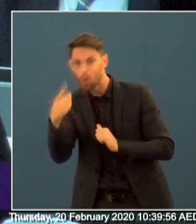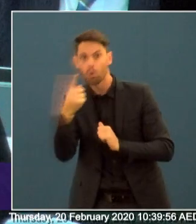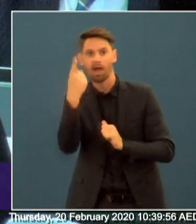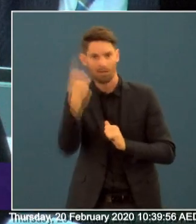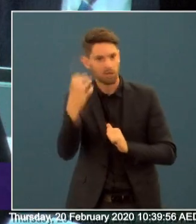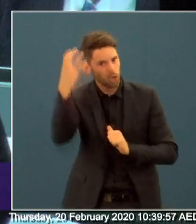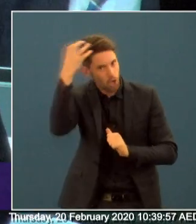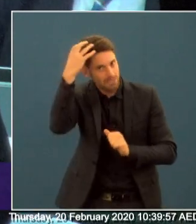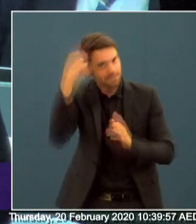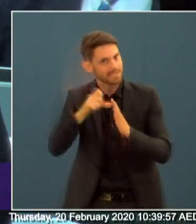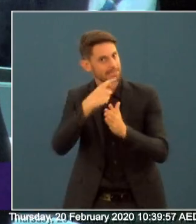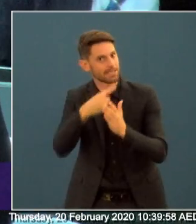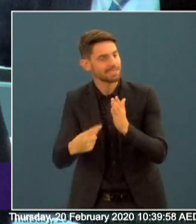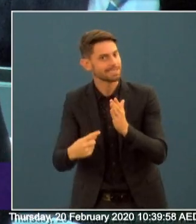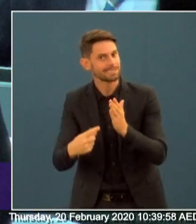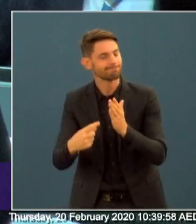This lack of preparedness manifests on every level: